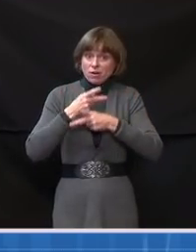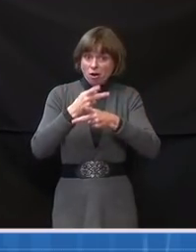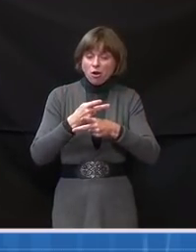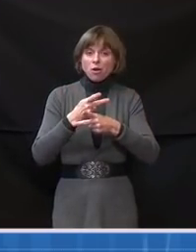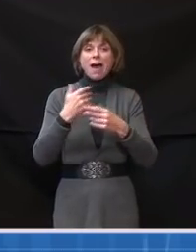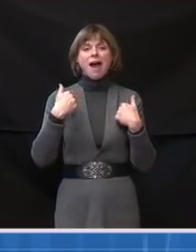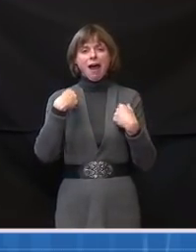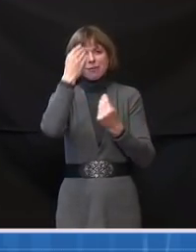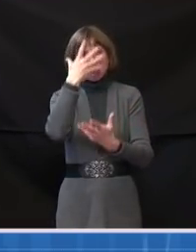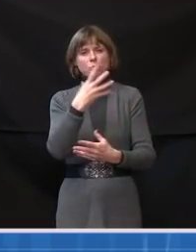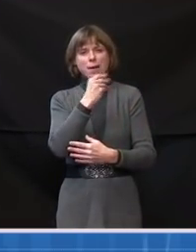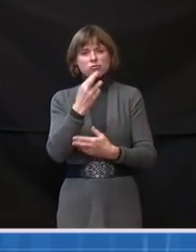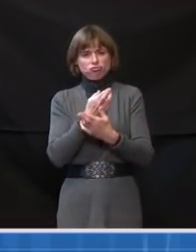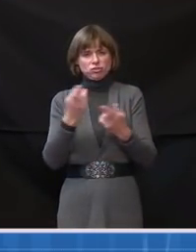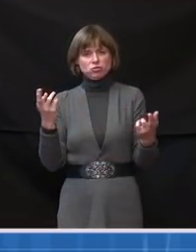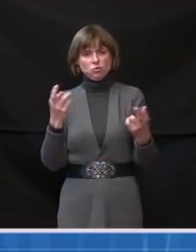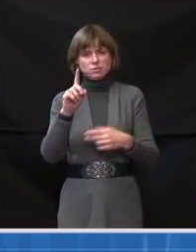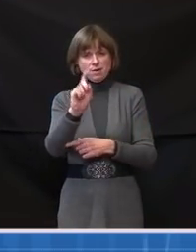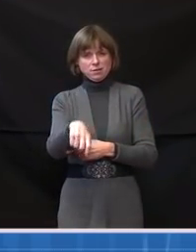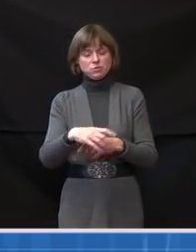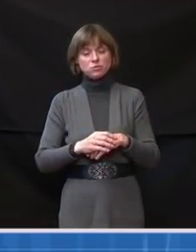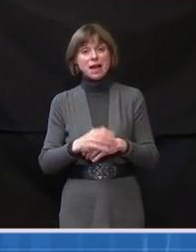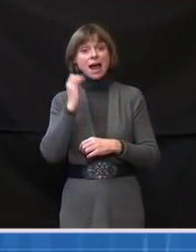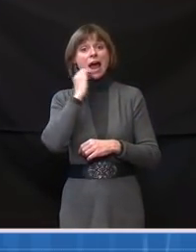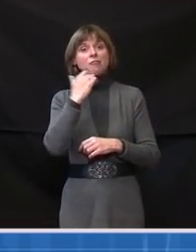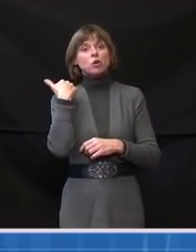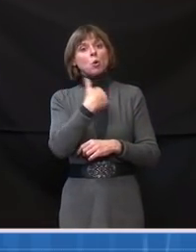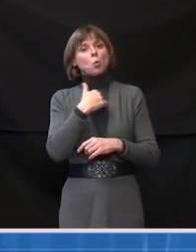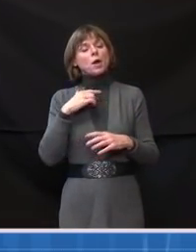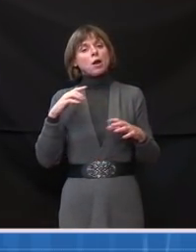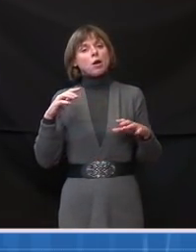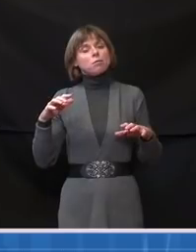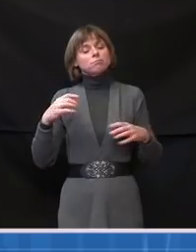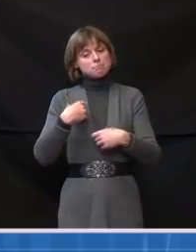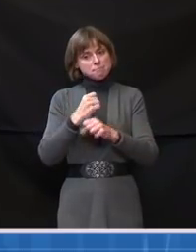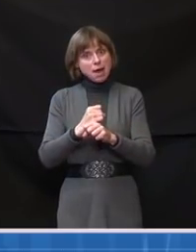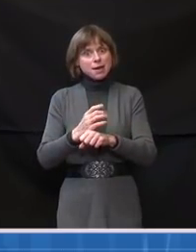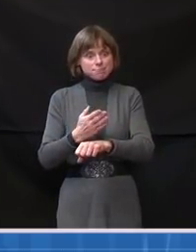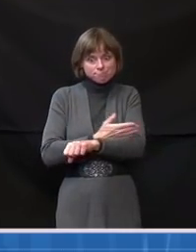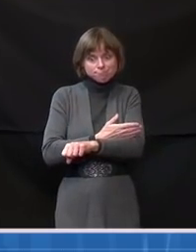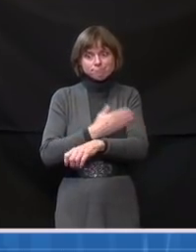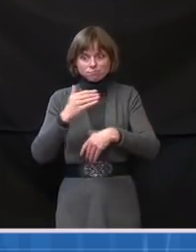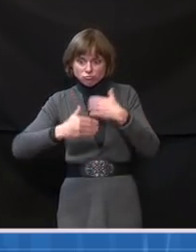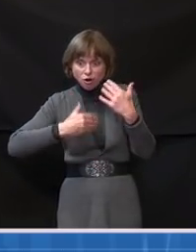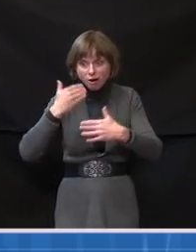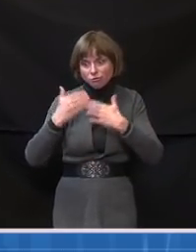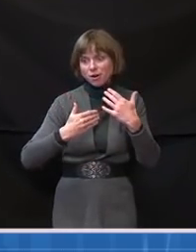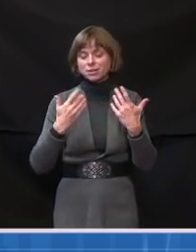Each day, we’re making progress in our effort to put this pandemic behind us, we’re giving Americans the facts they need,